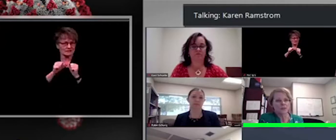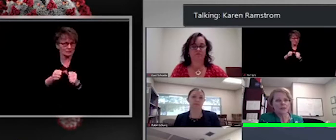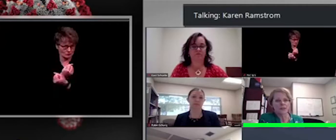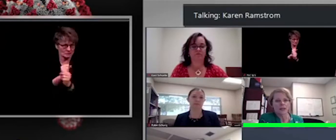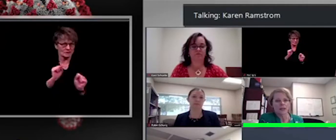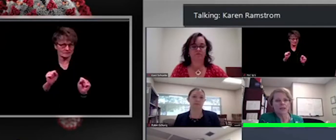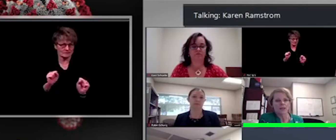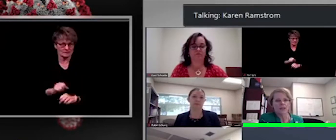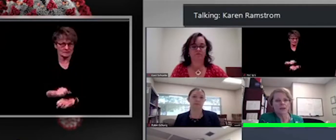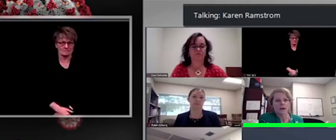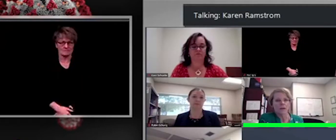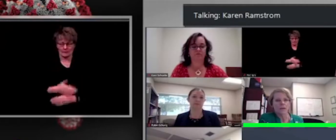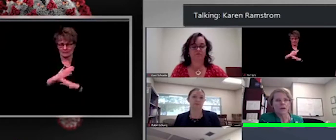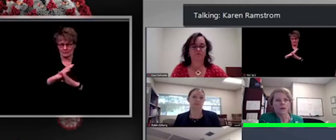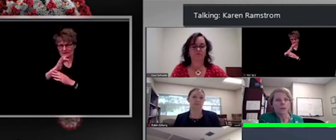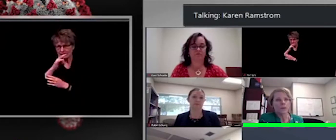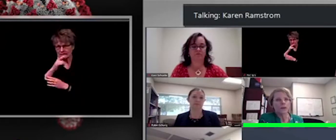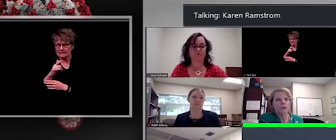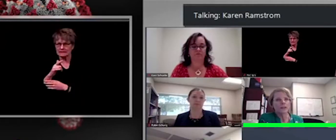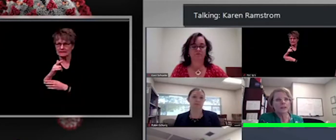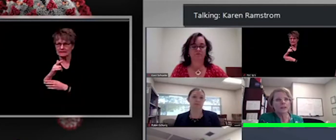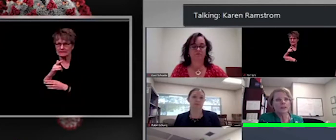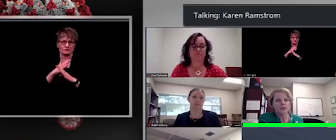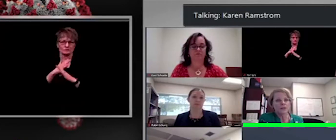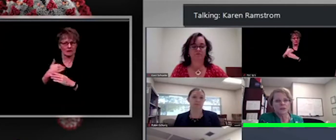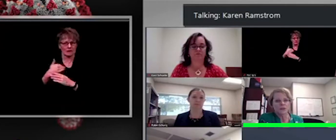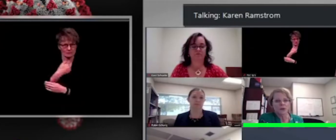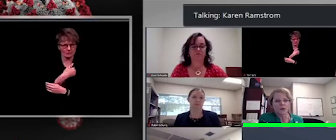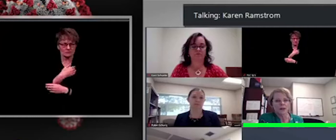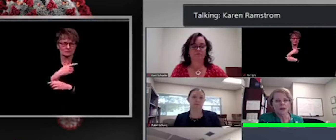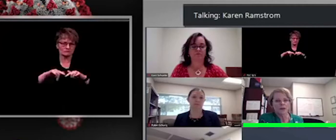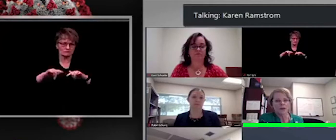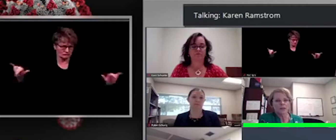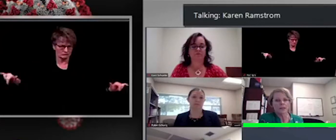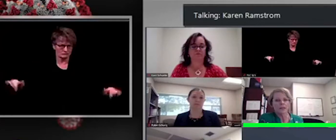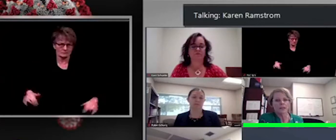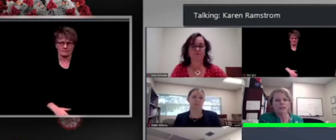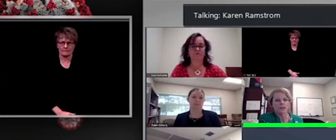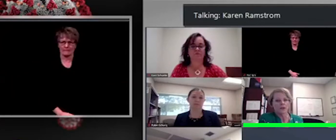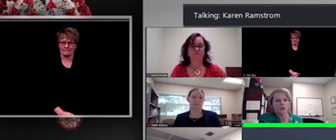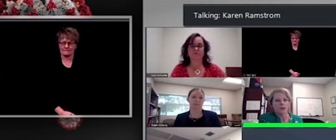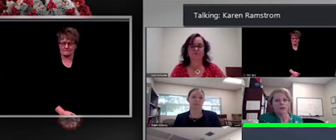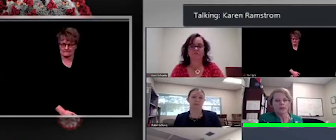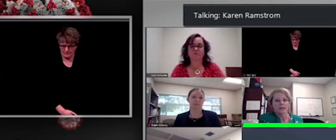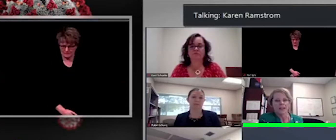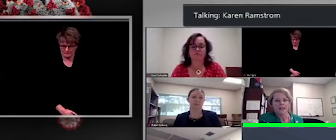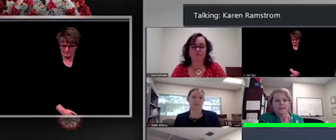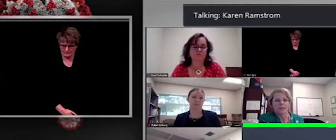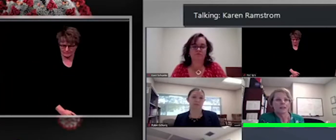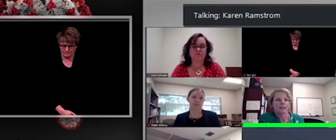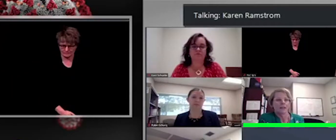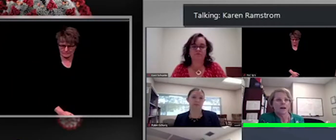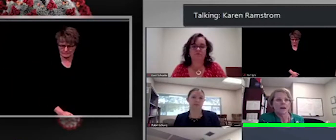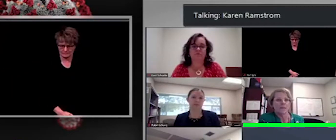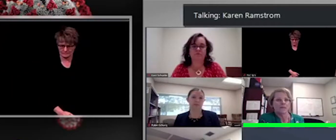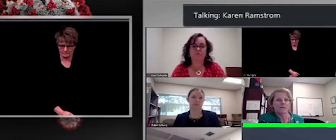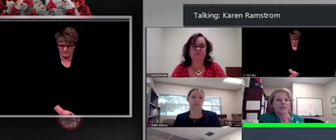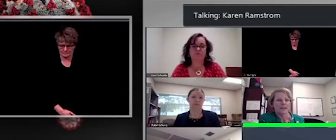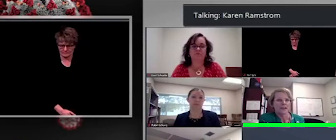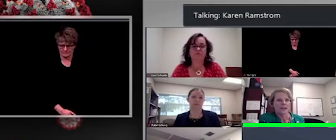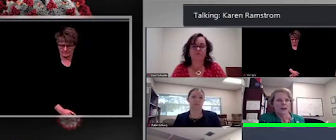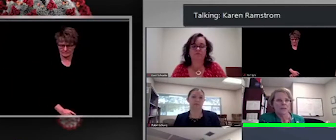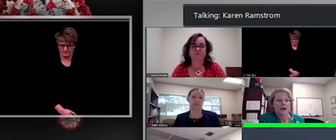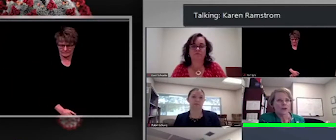missing is what do we all need to do as individuals. In order to continue enjoying these daily